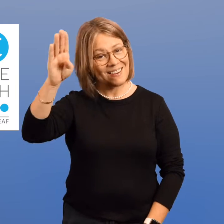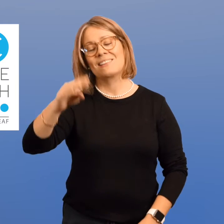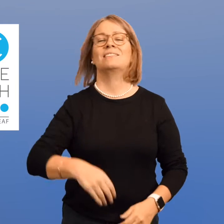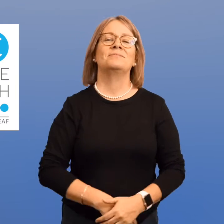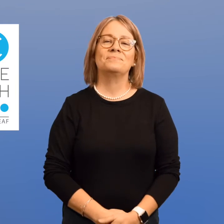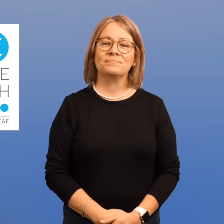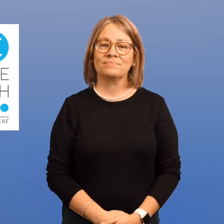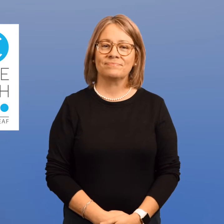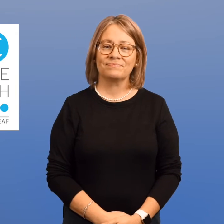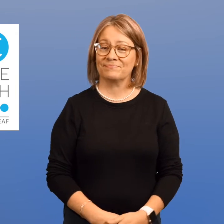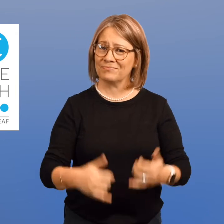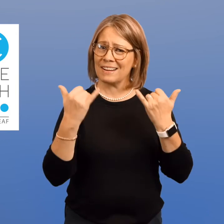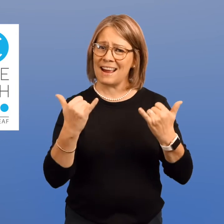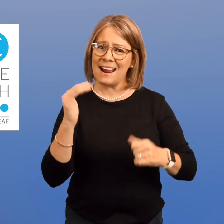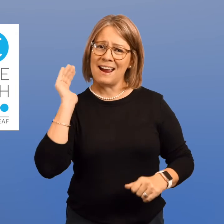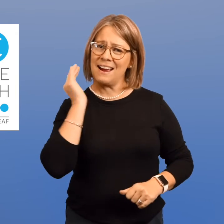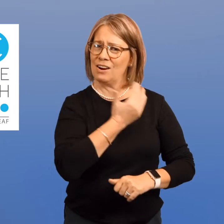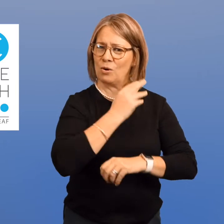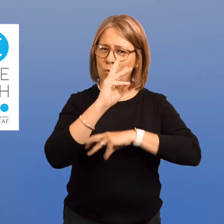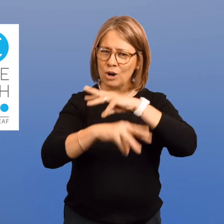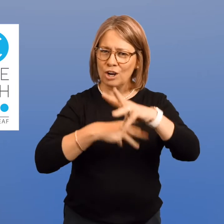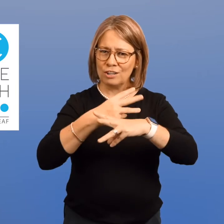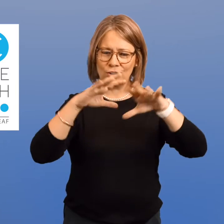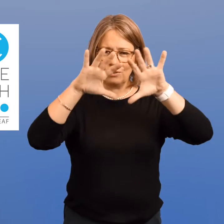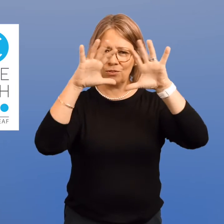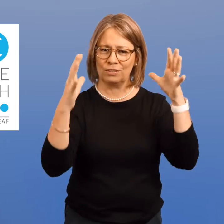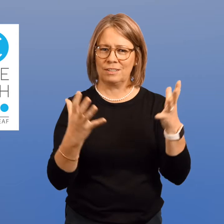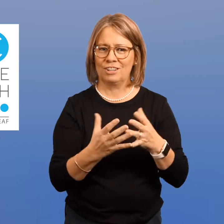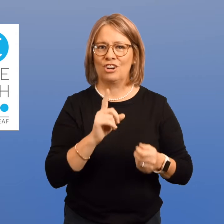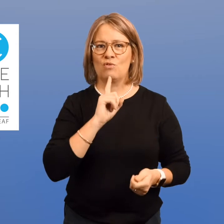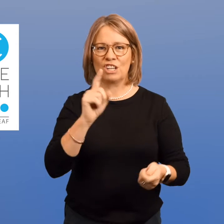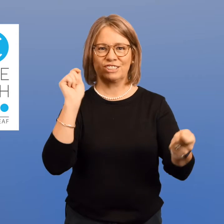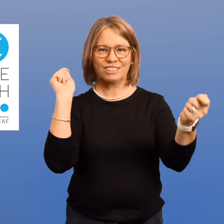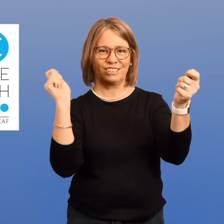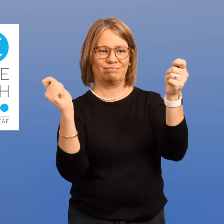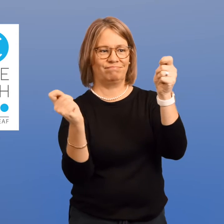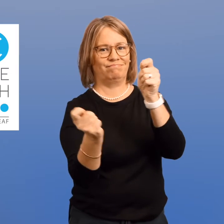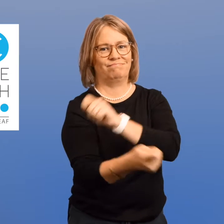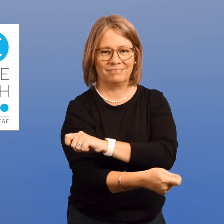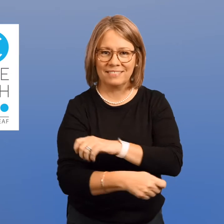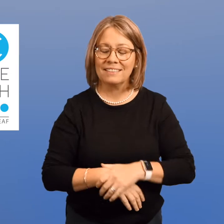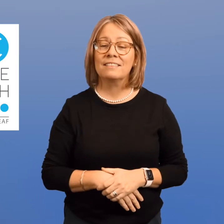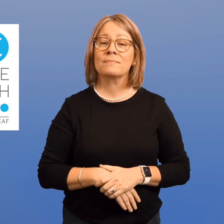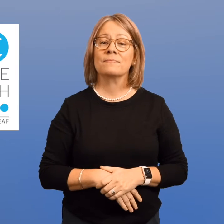Hello. Today, our world is really changing.